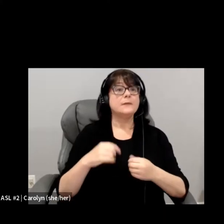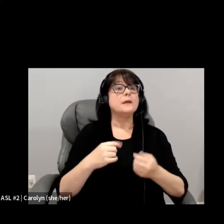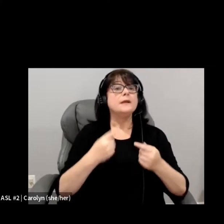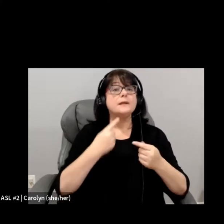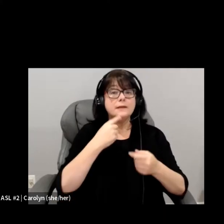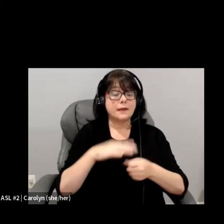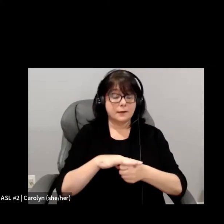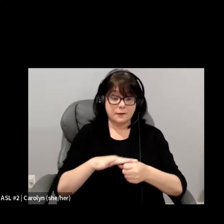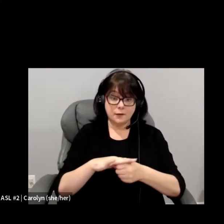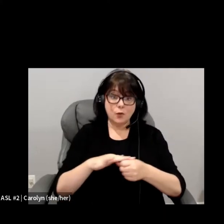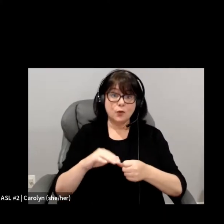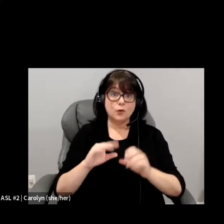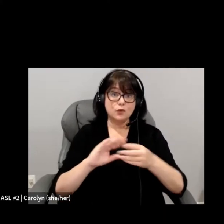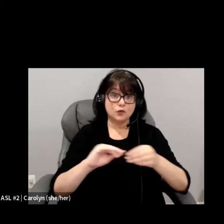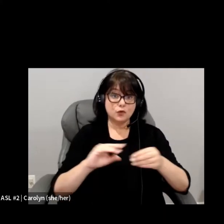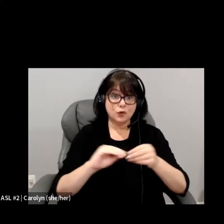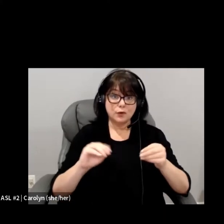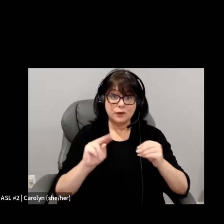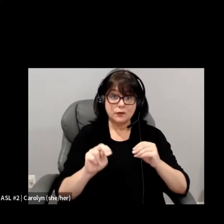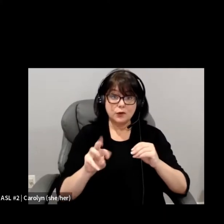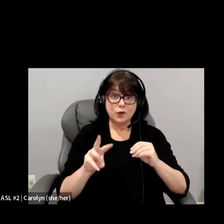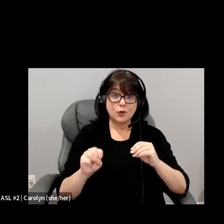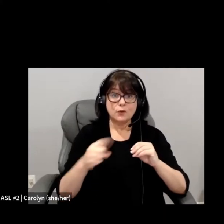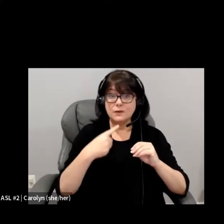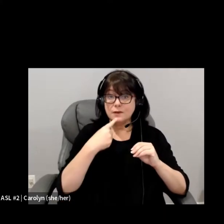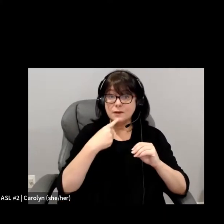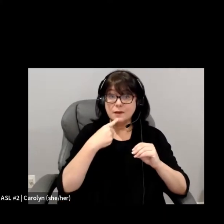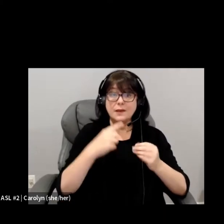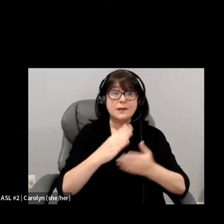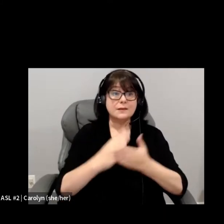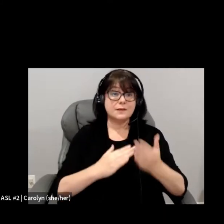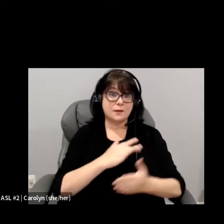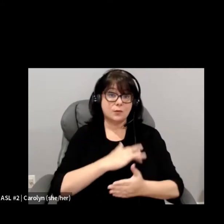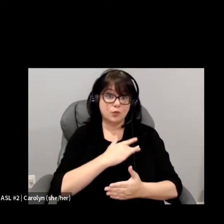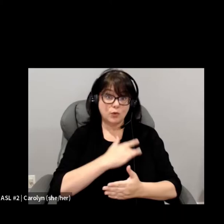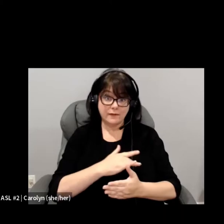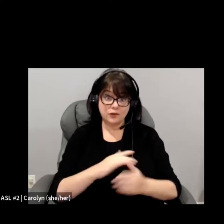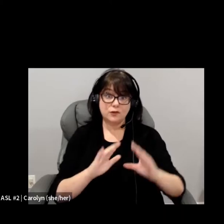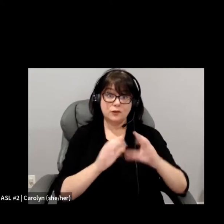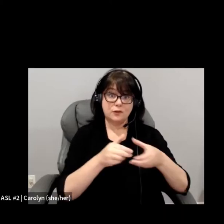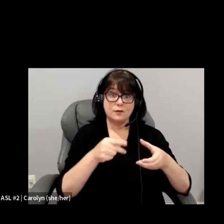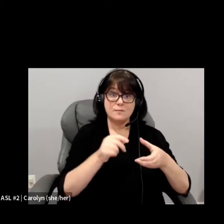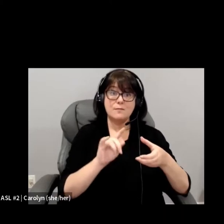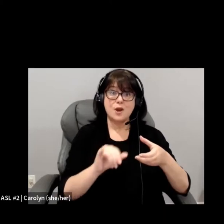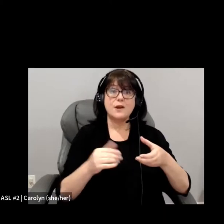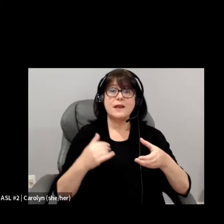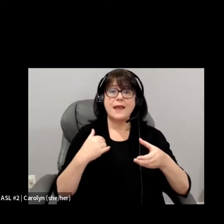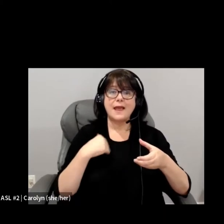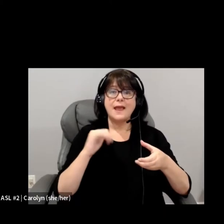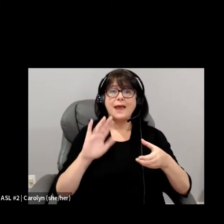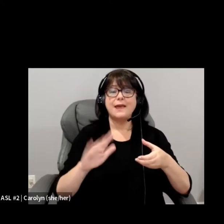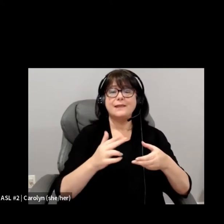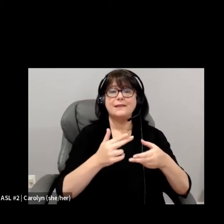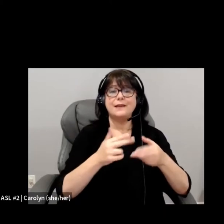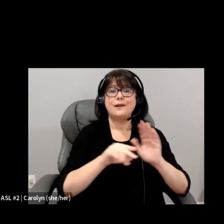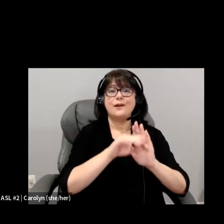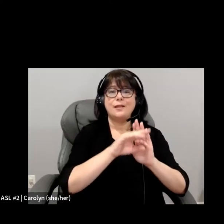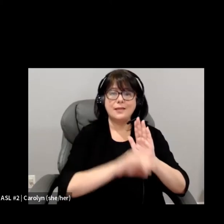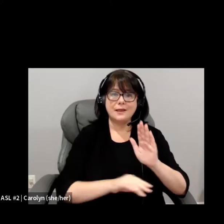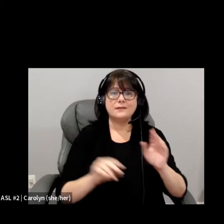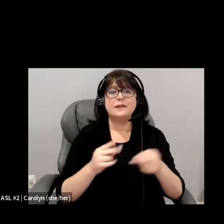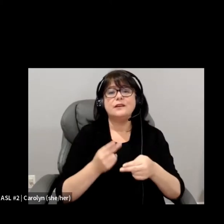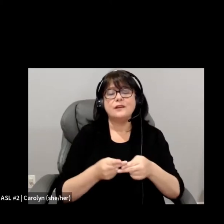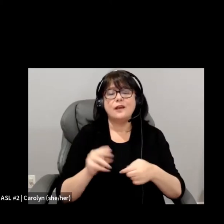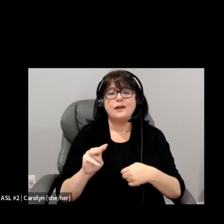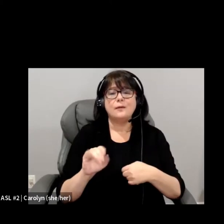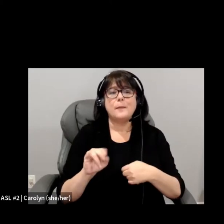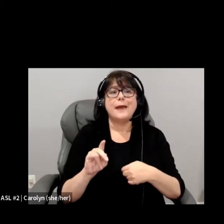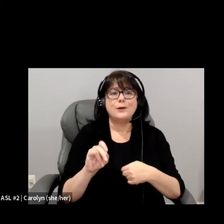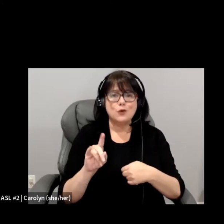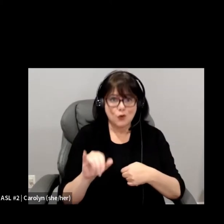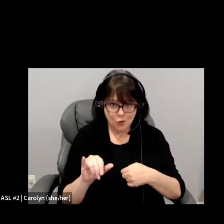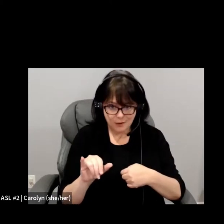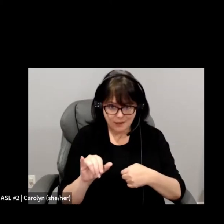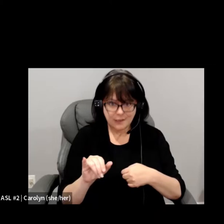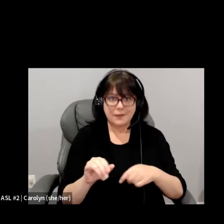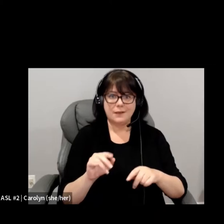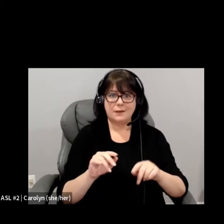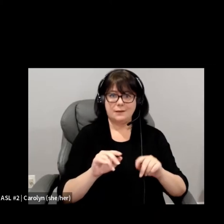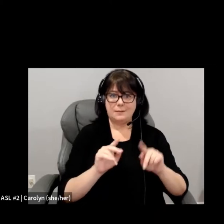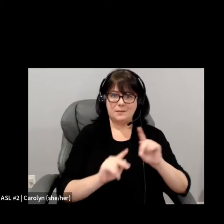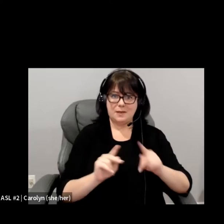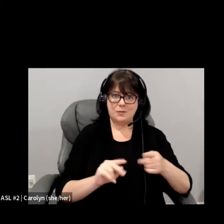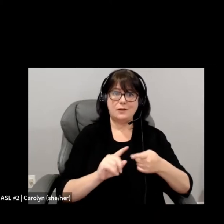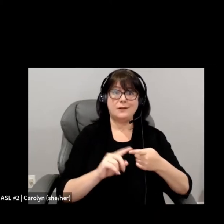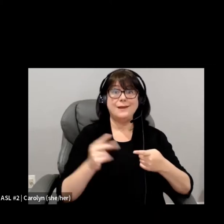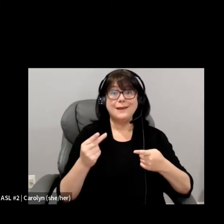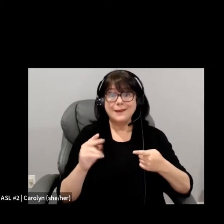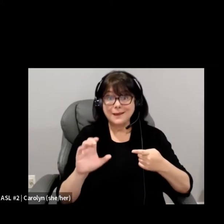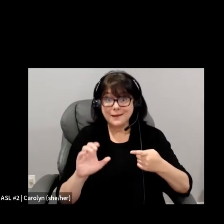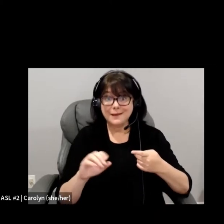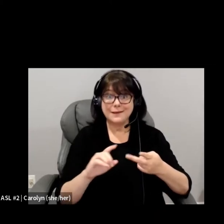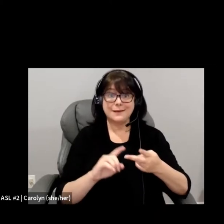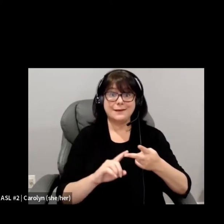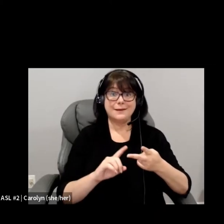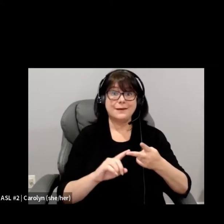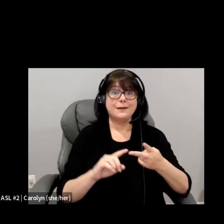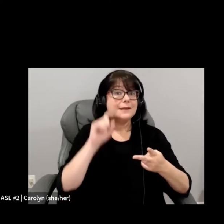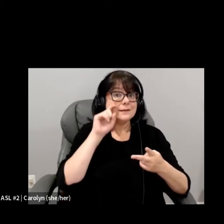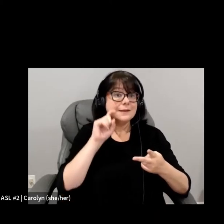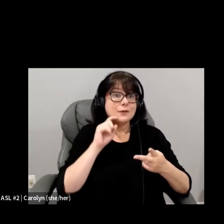INCLUDING AN EXPANSIVE LIST OF SO-CALLED MINORITY IDENTITIES LIKE HANDICAP, SEXUAL ORIENTATION.